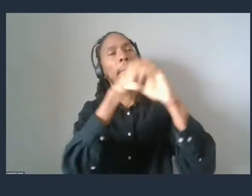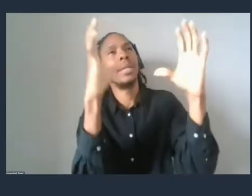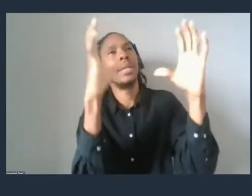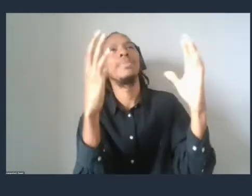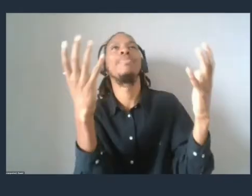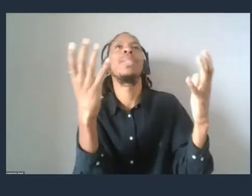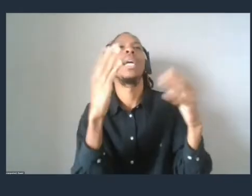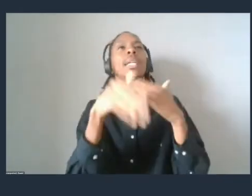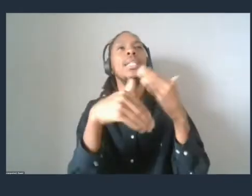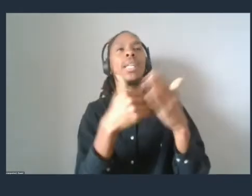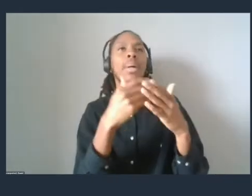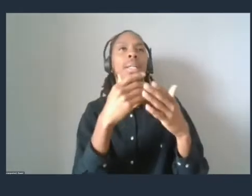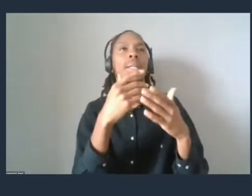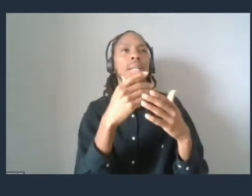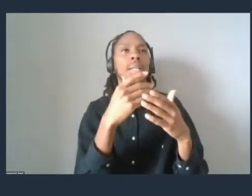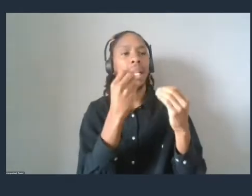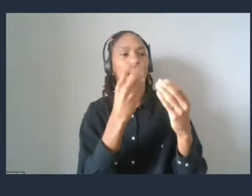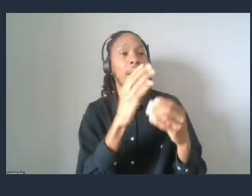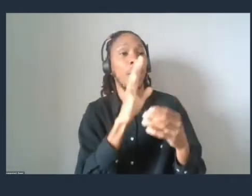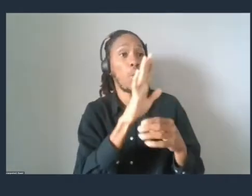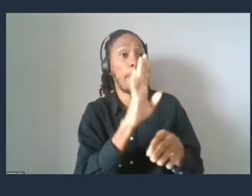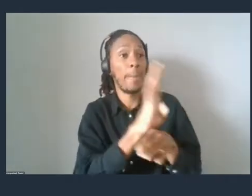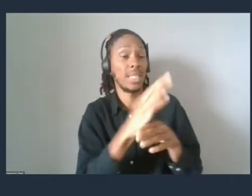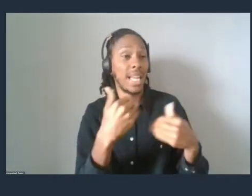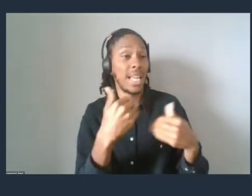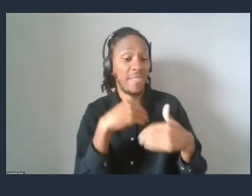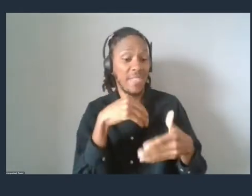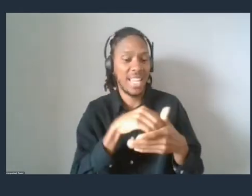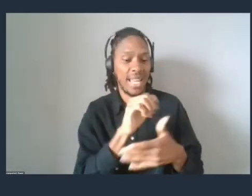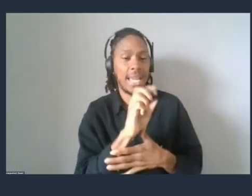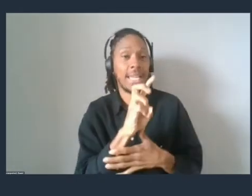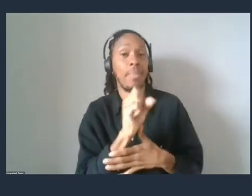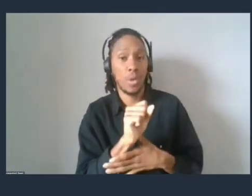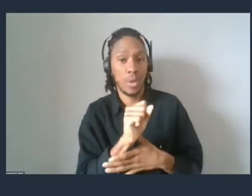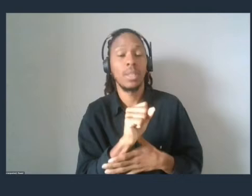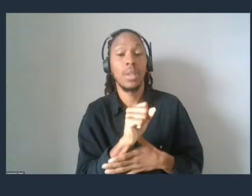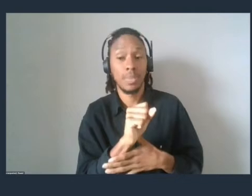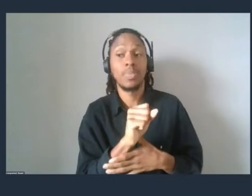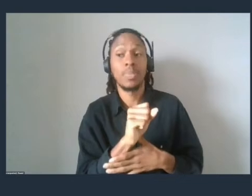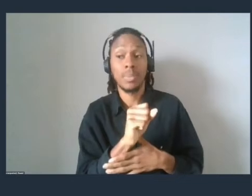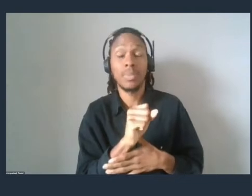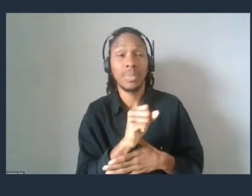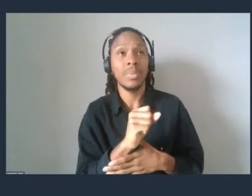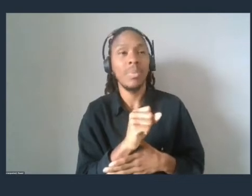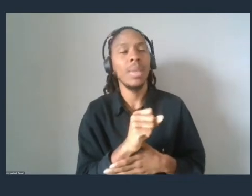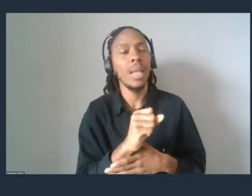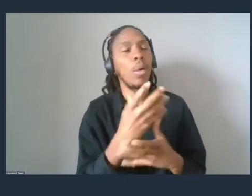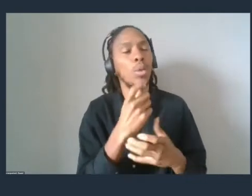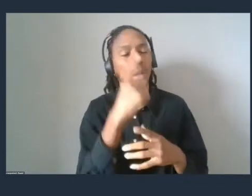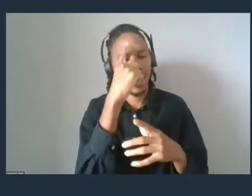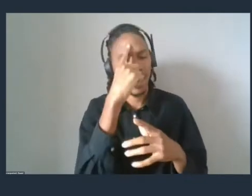maybe that your business has in AWS. And if you really think about it, if you kind of break down what-